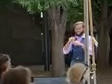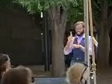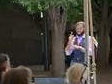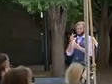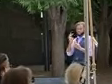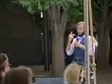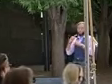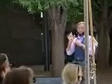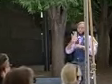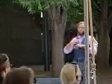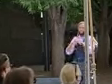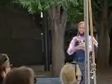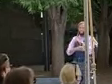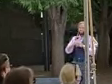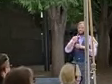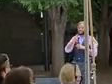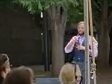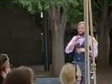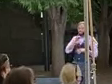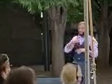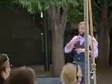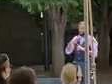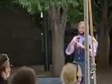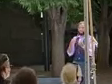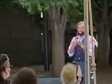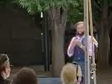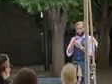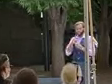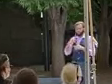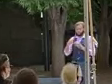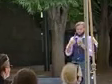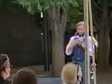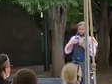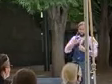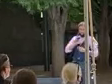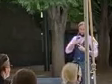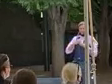Steven's counsel and support has meant a great deal to me personally and to the organization.